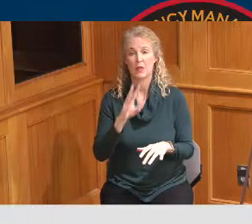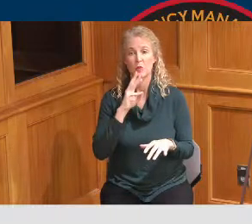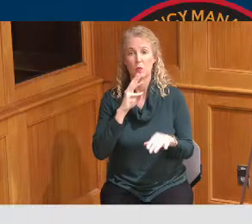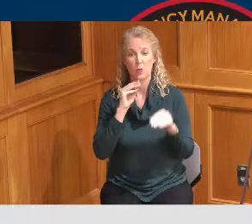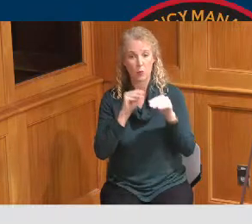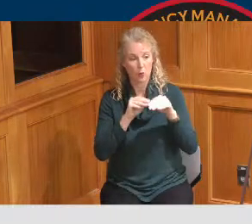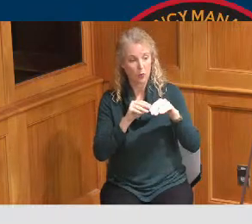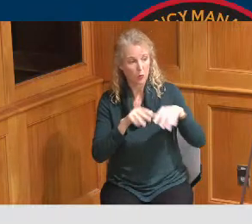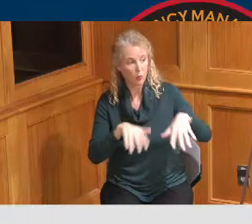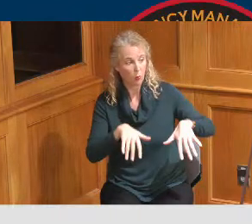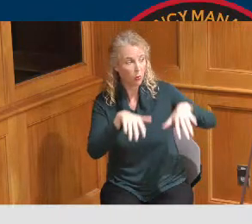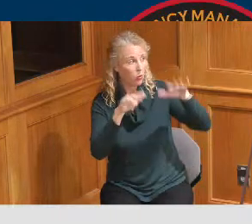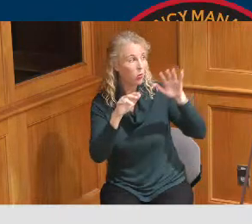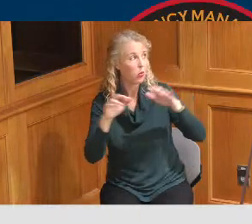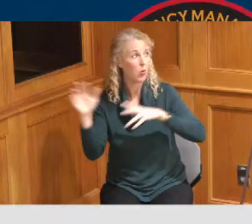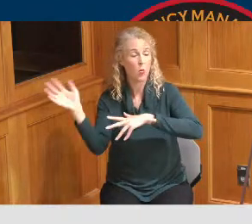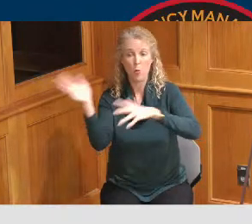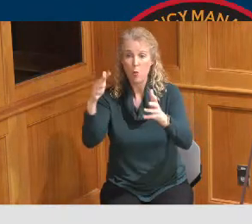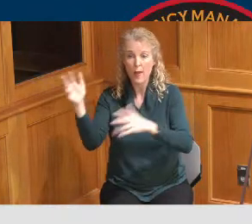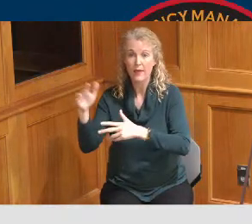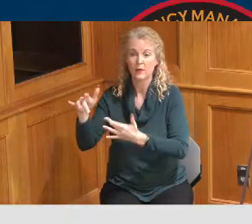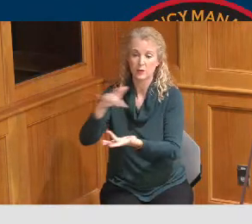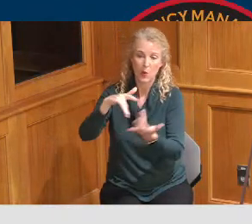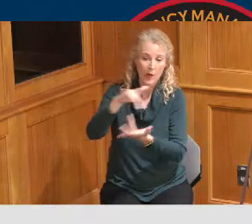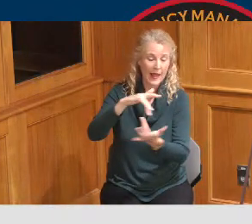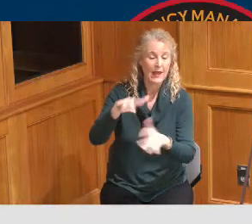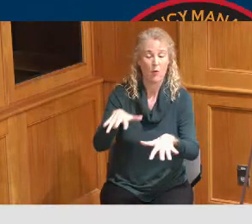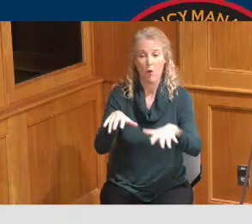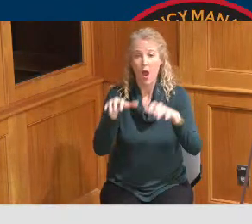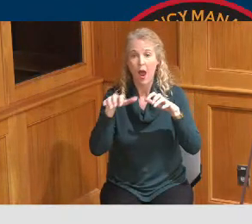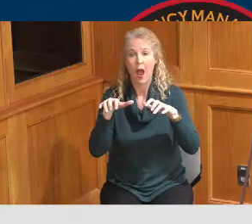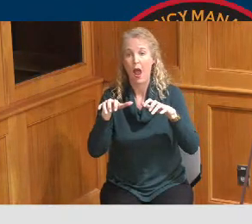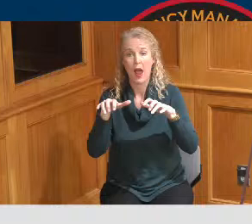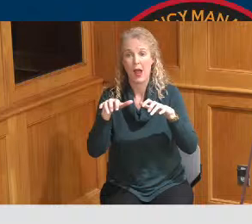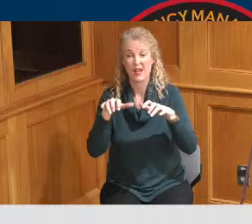to high wind events tornadoes snowstorms ice storms anything like that so we have 21